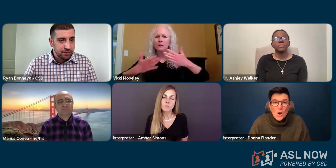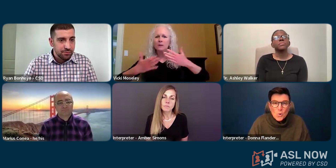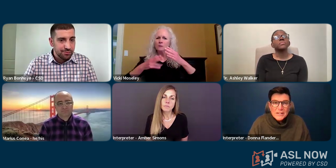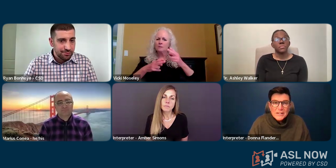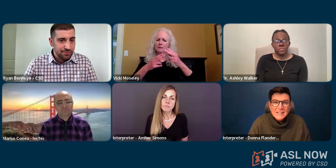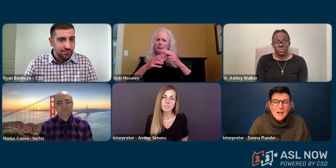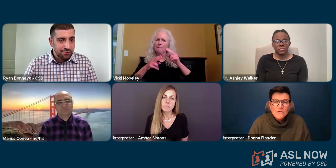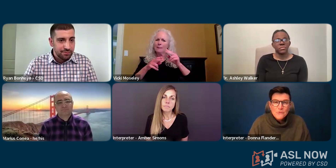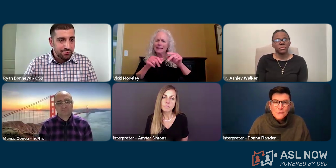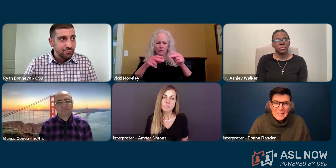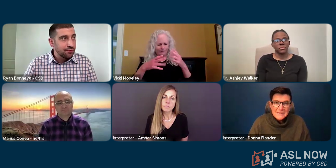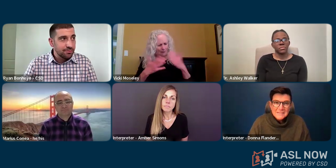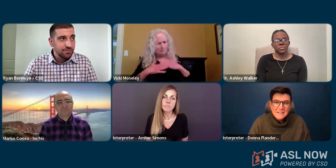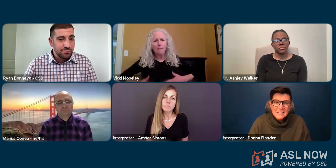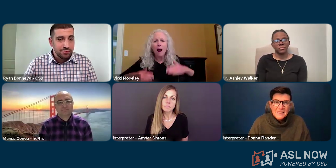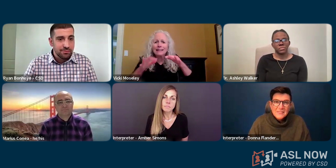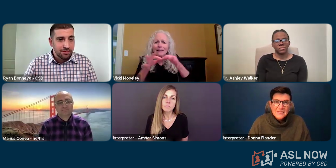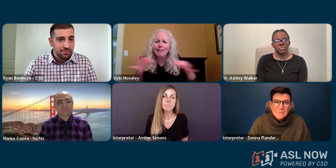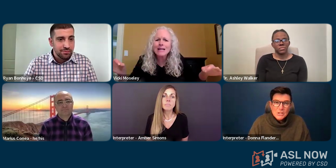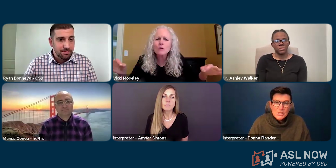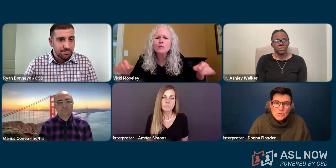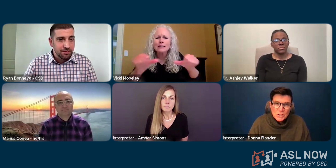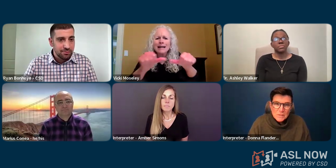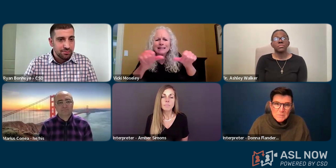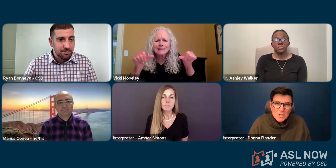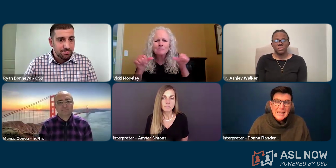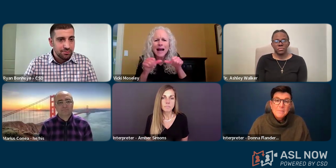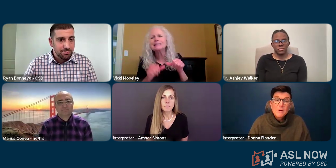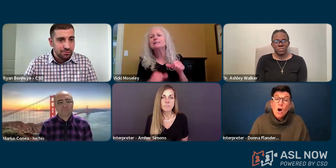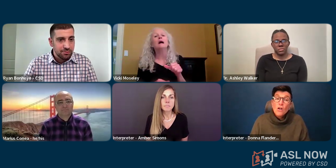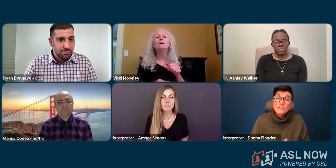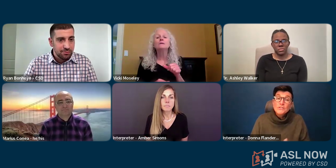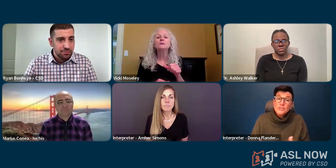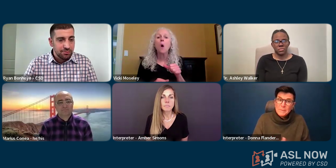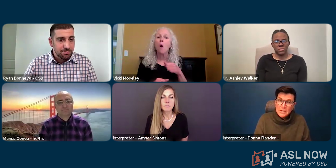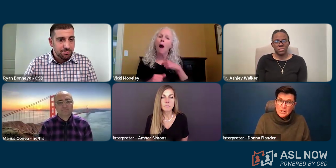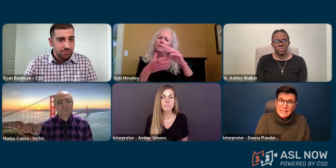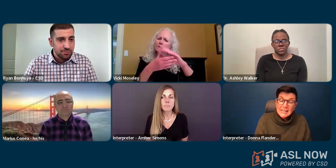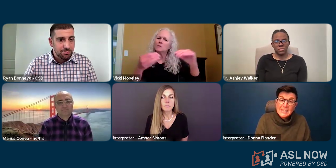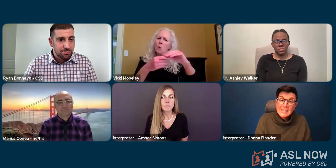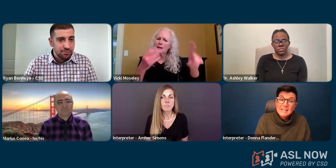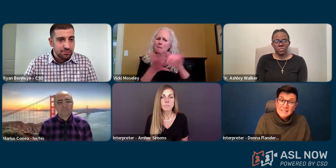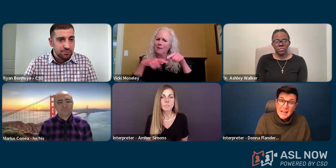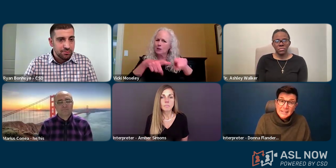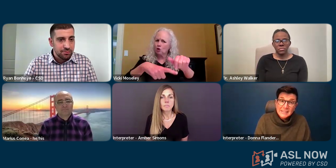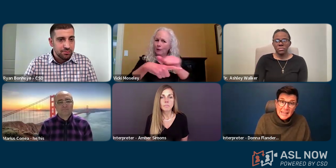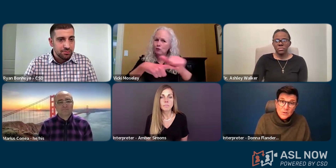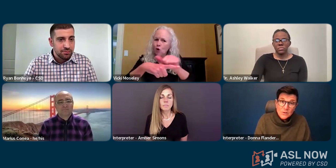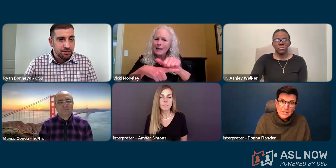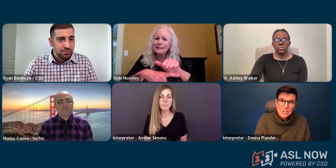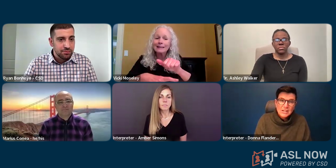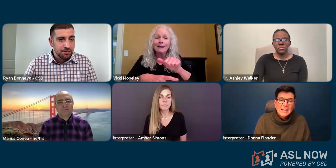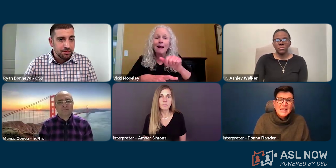tone of voice that can be used to communicate. Also appearing in sign language.